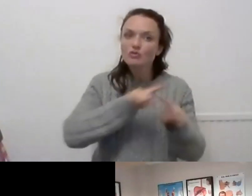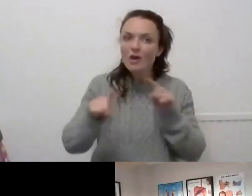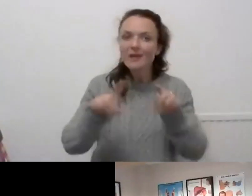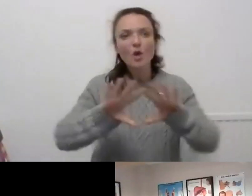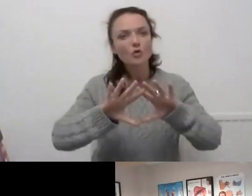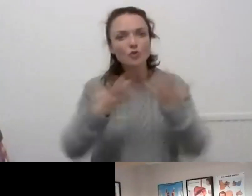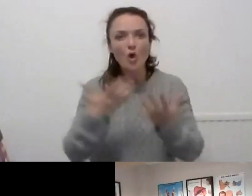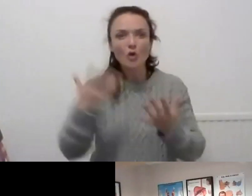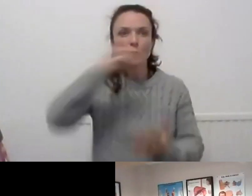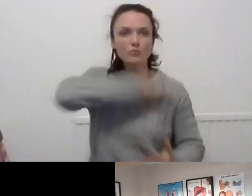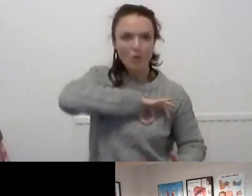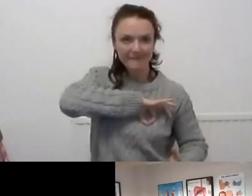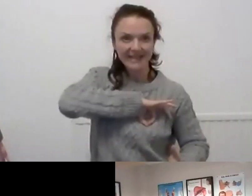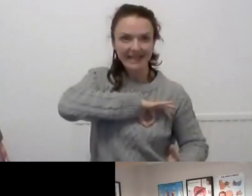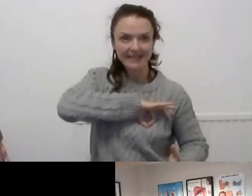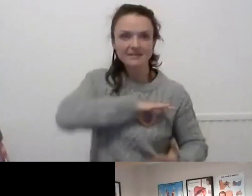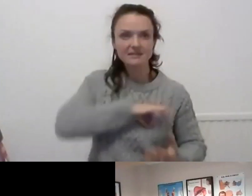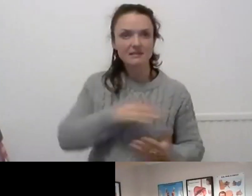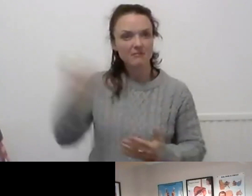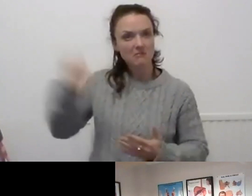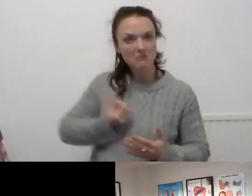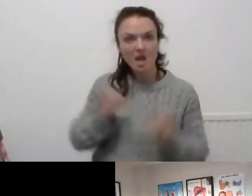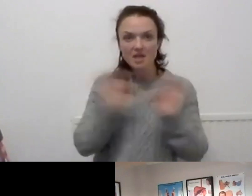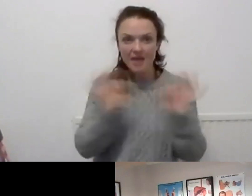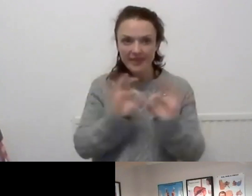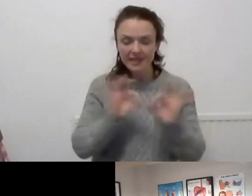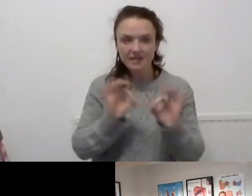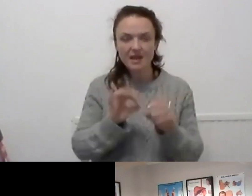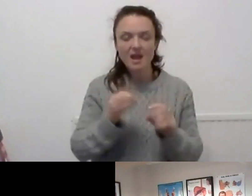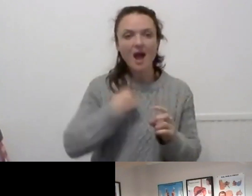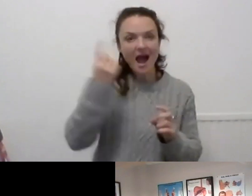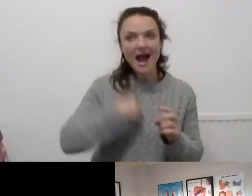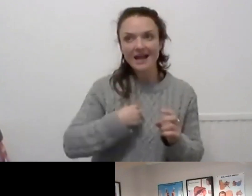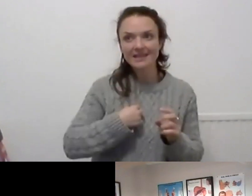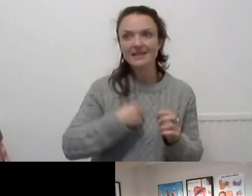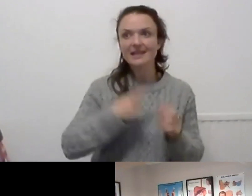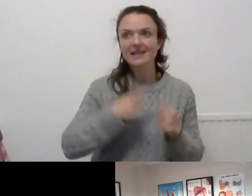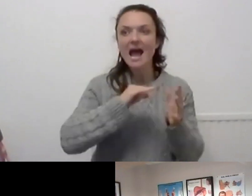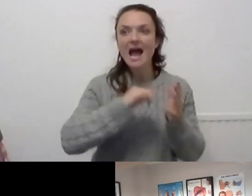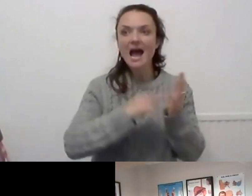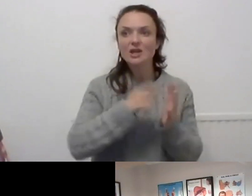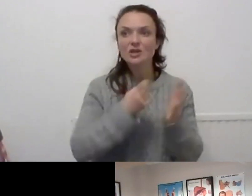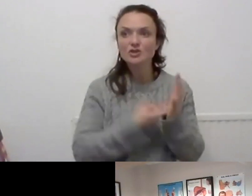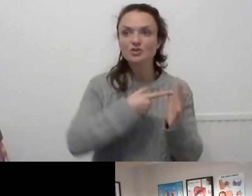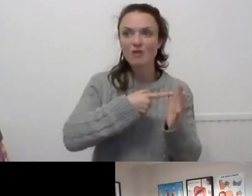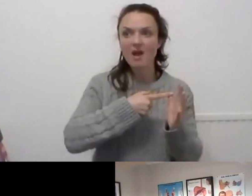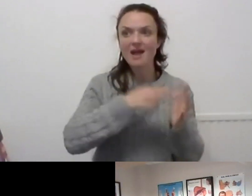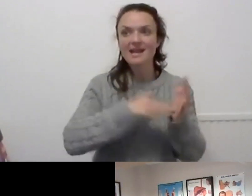I think the AstraZeneca vaccine costs around about three pounds of vaccine. I think the Pfizer vaccine costs around about 15 pounds of vaccine.